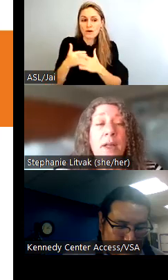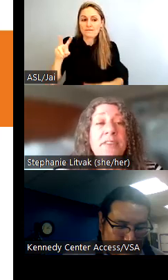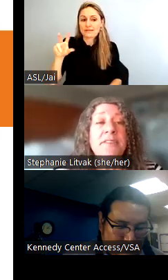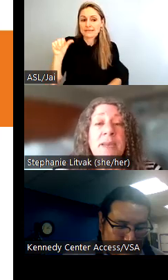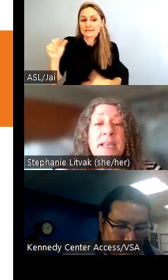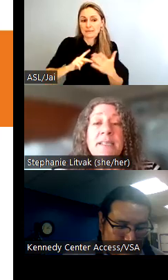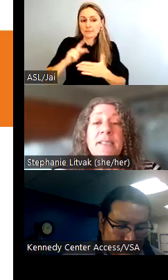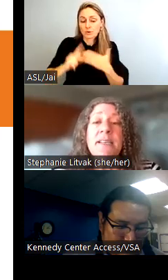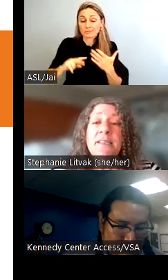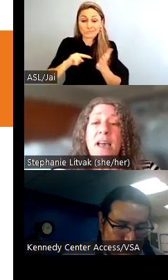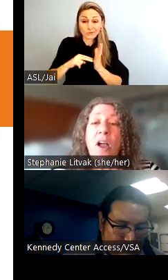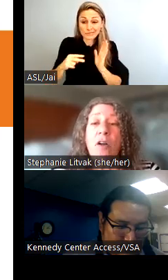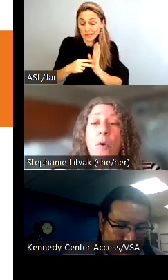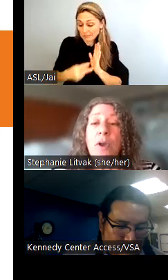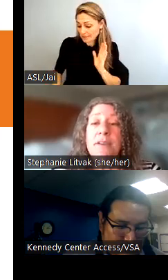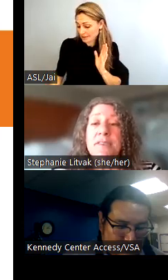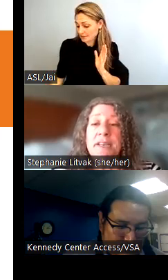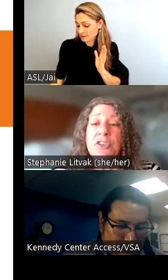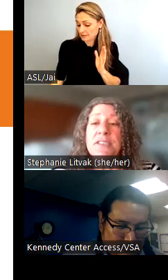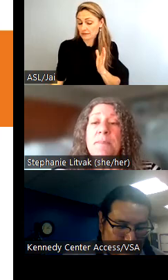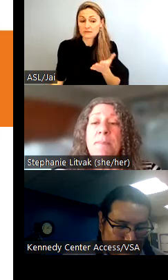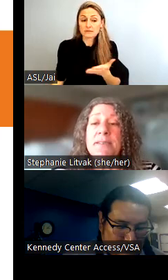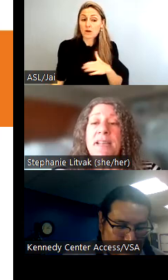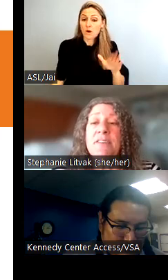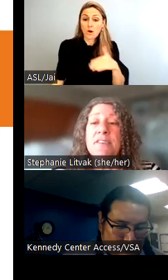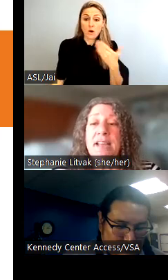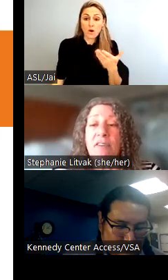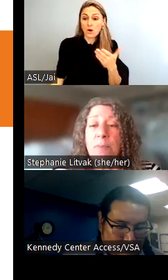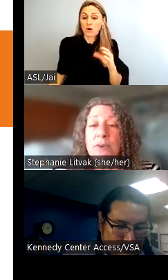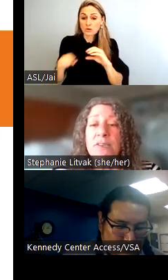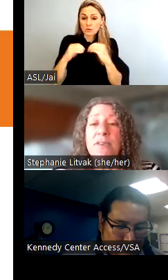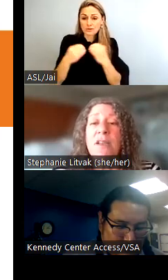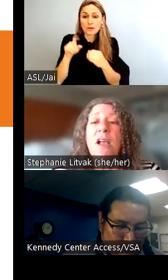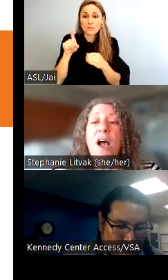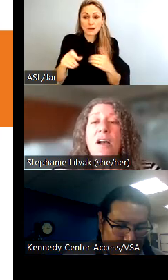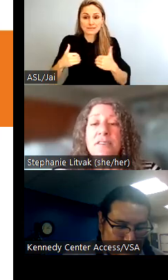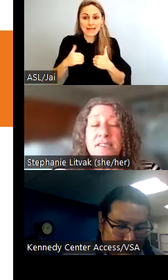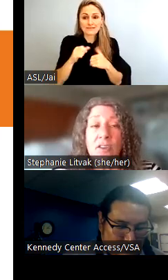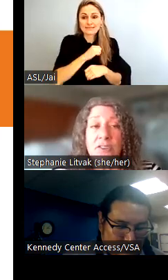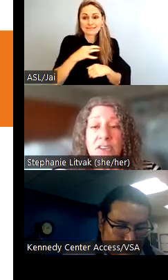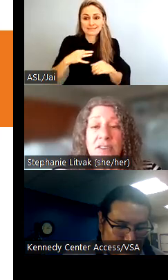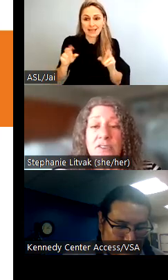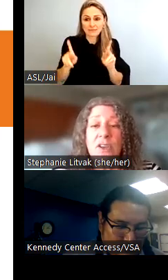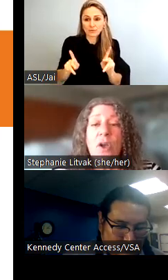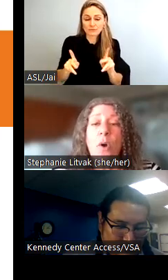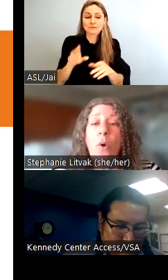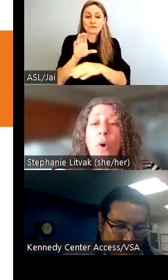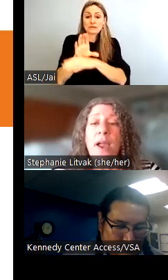What this means is that all organizations must have a staff person, a consultant, or